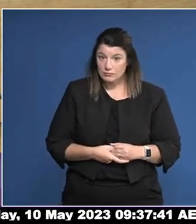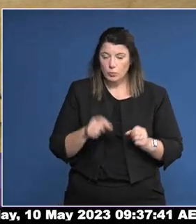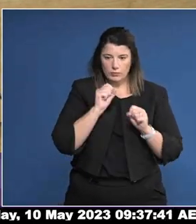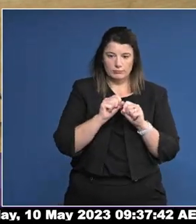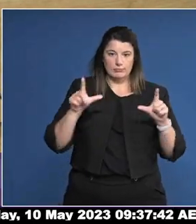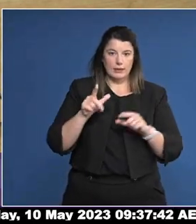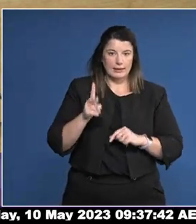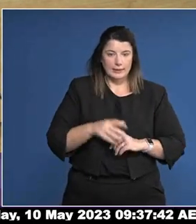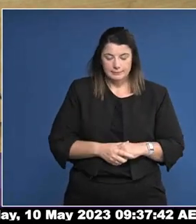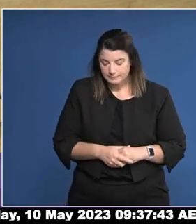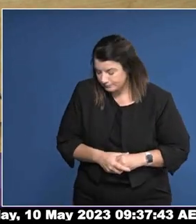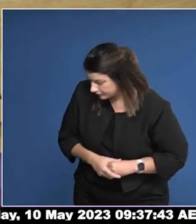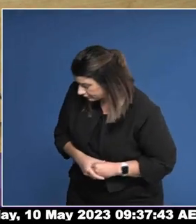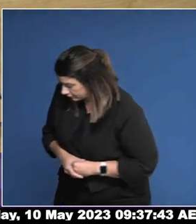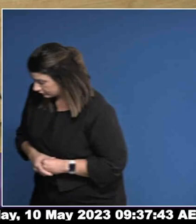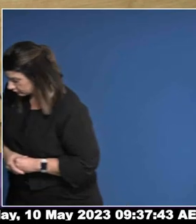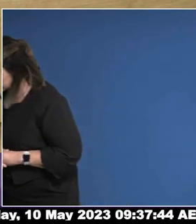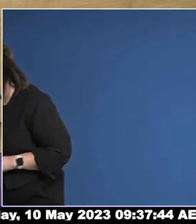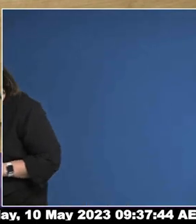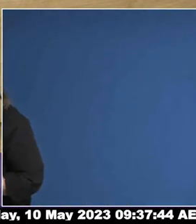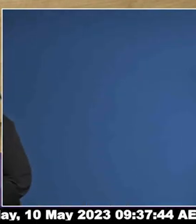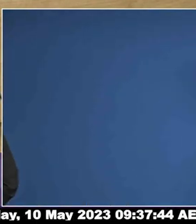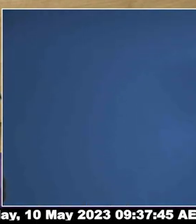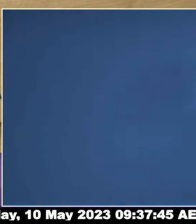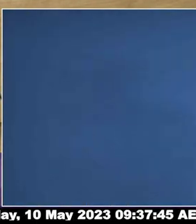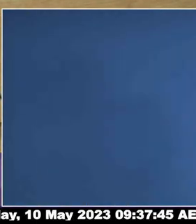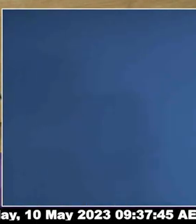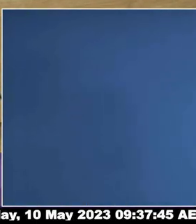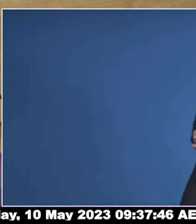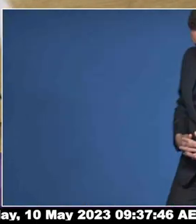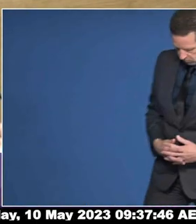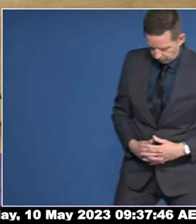Yes.